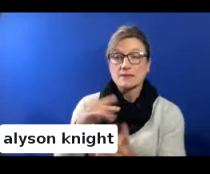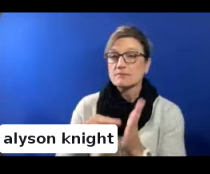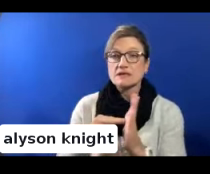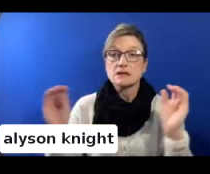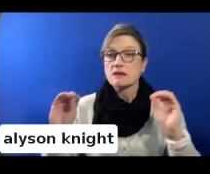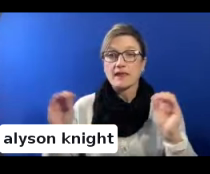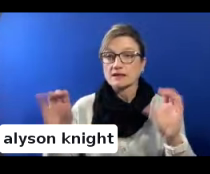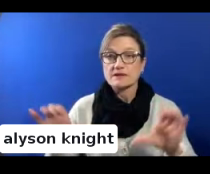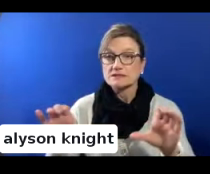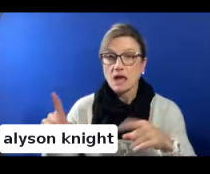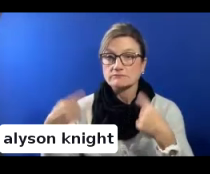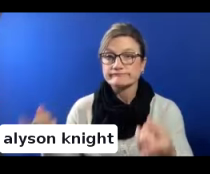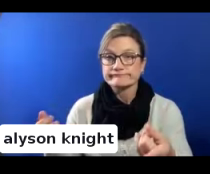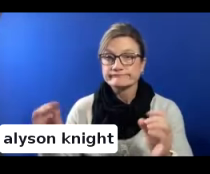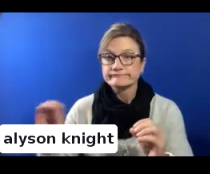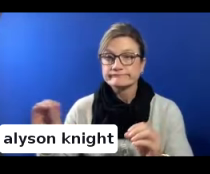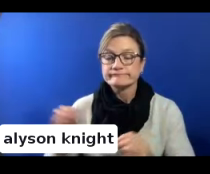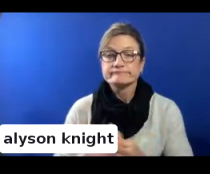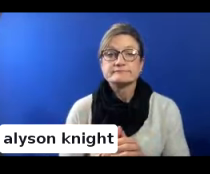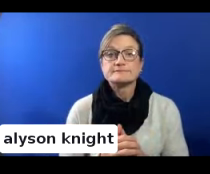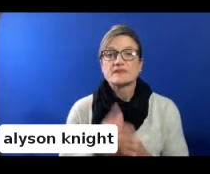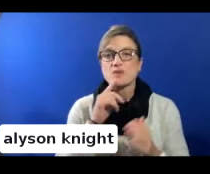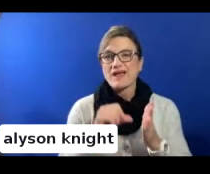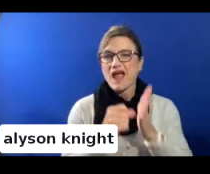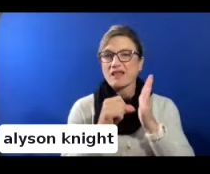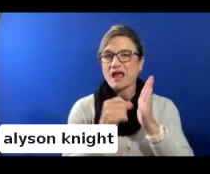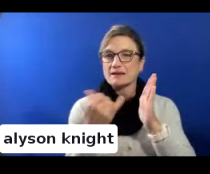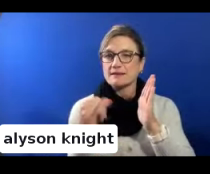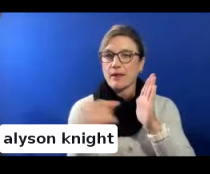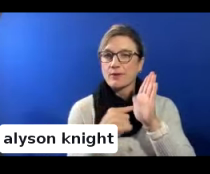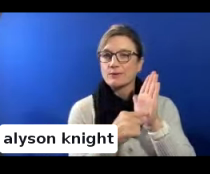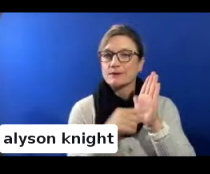And as you can see, I highlighted this December 31st.